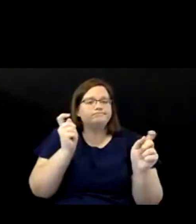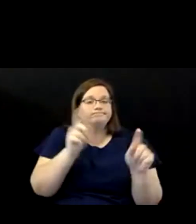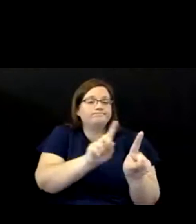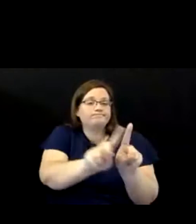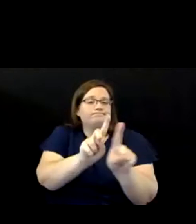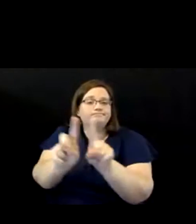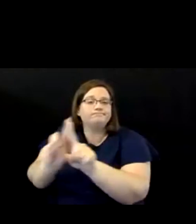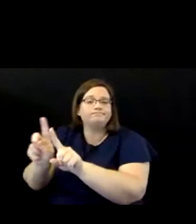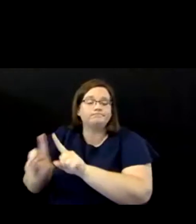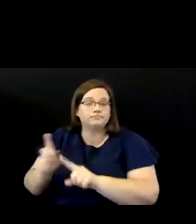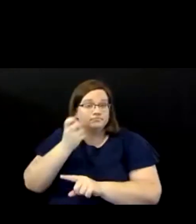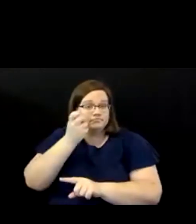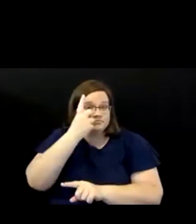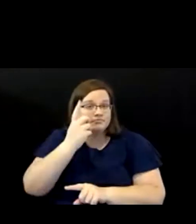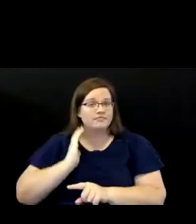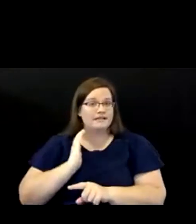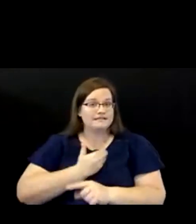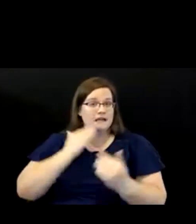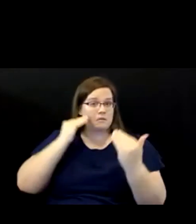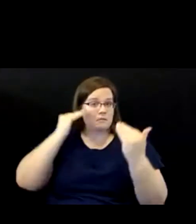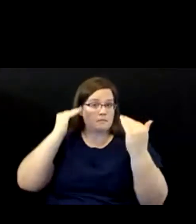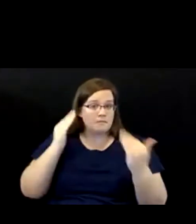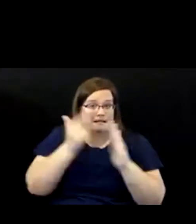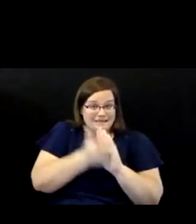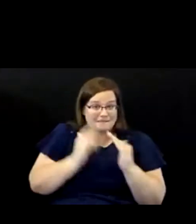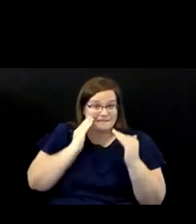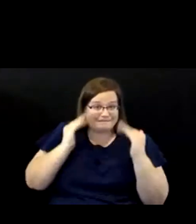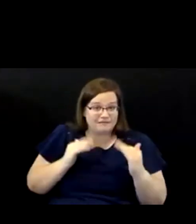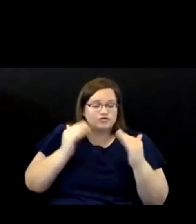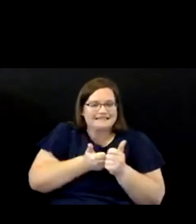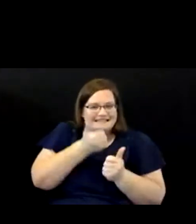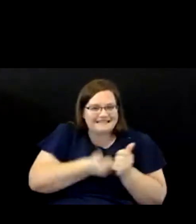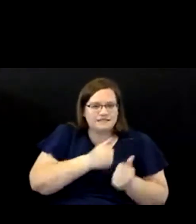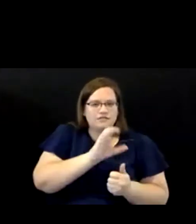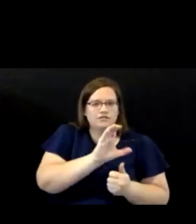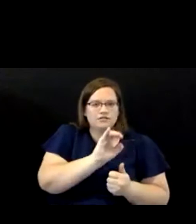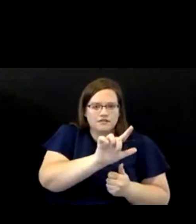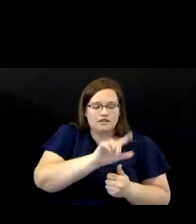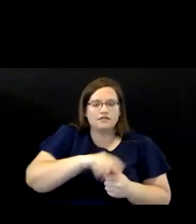expectation, and it's a legal expectation that each represents their